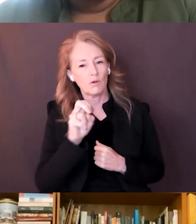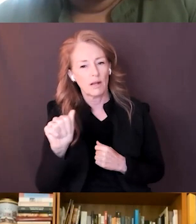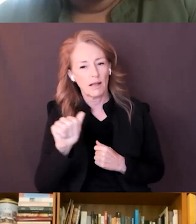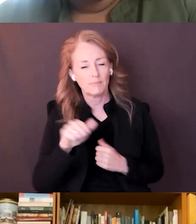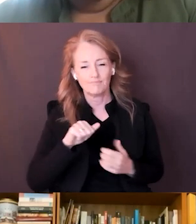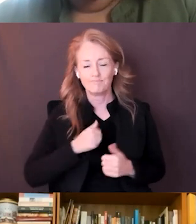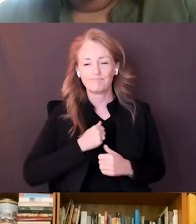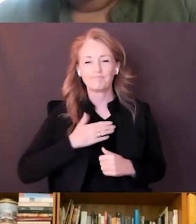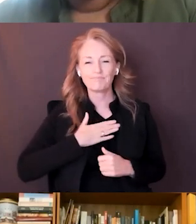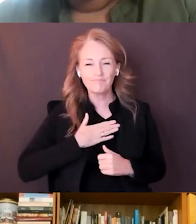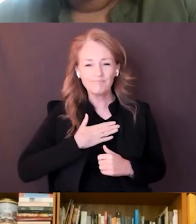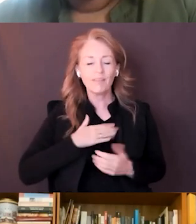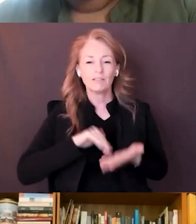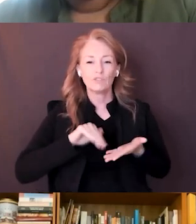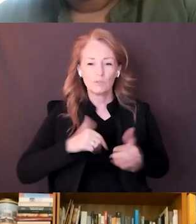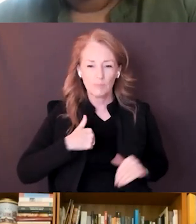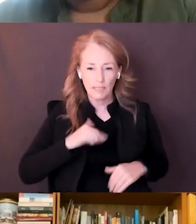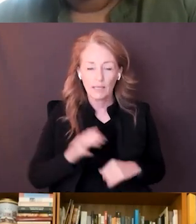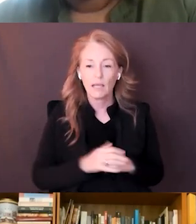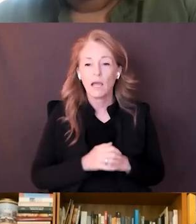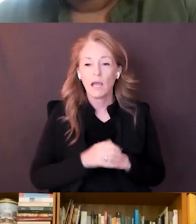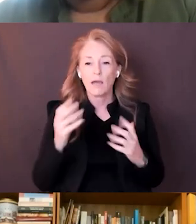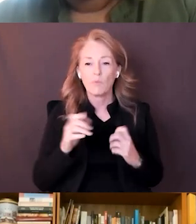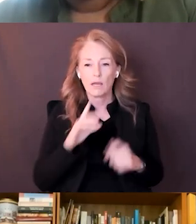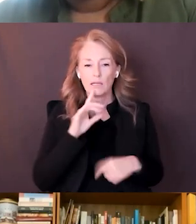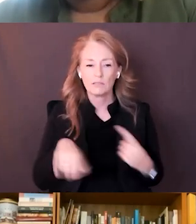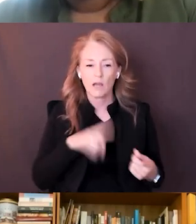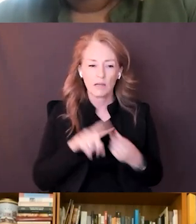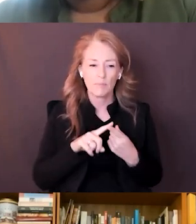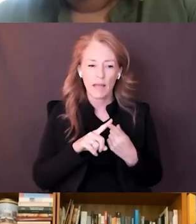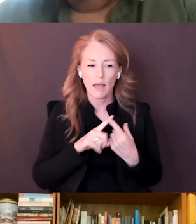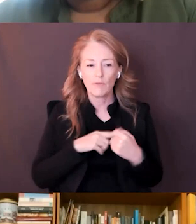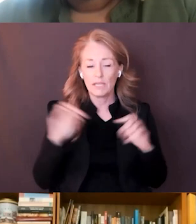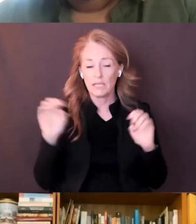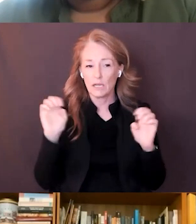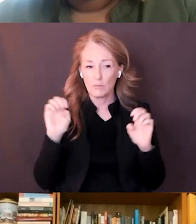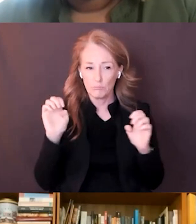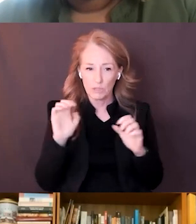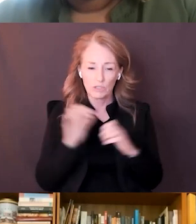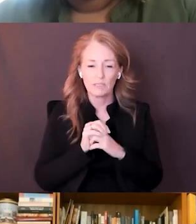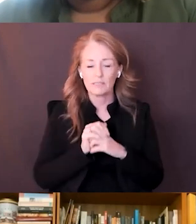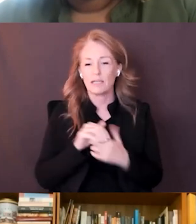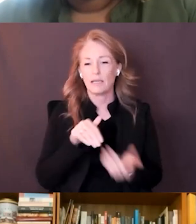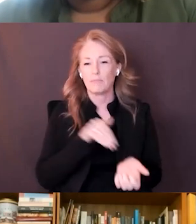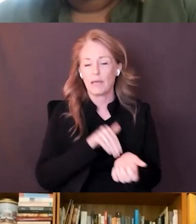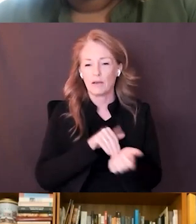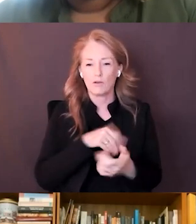I WANT TO SAY THAT THE EMERGENCY MEDICAL TREATMENT AND LABOR ACT, WHICH MEANS THAT